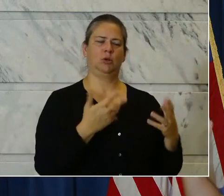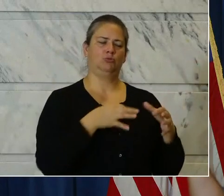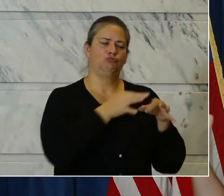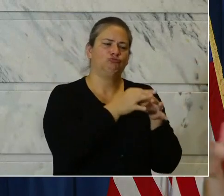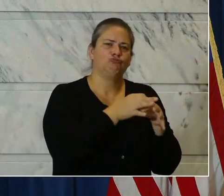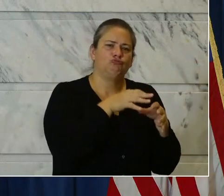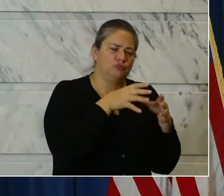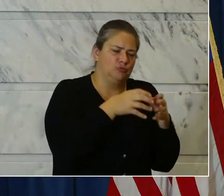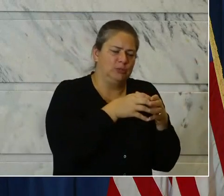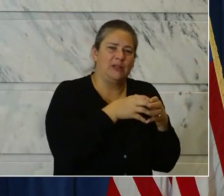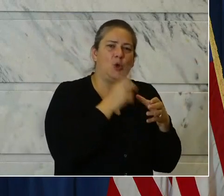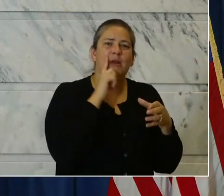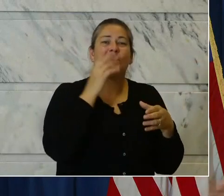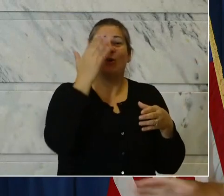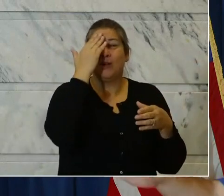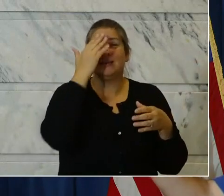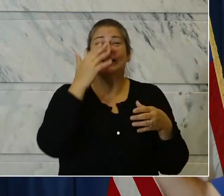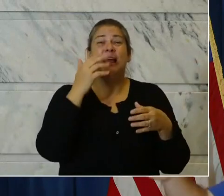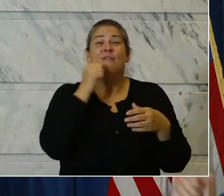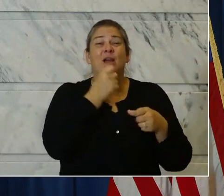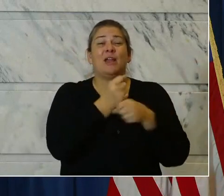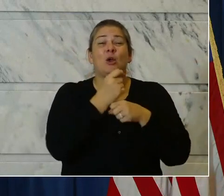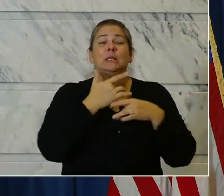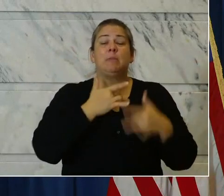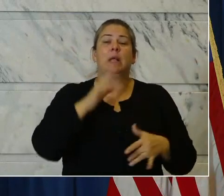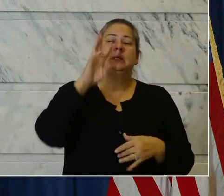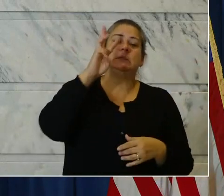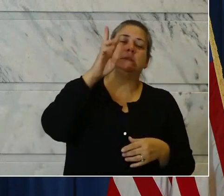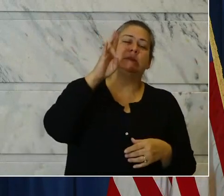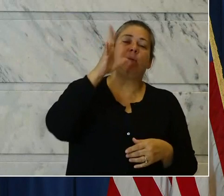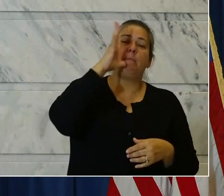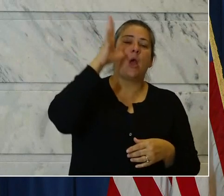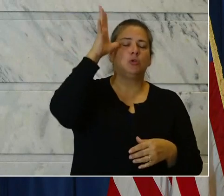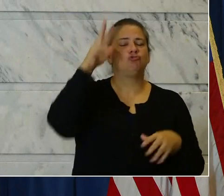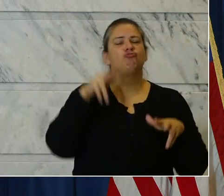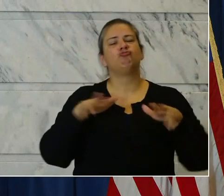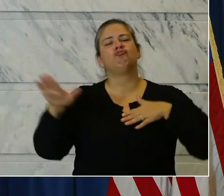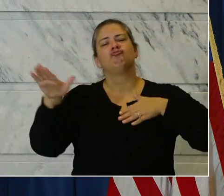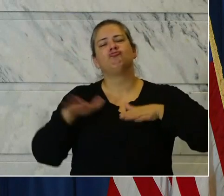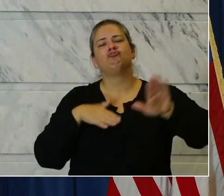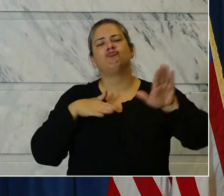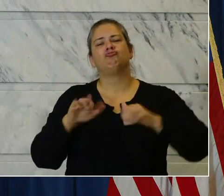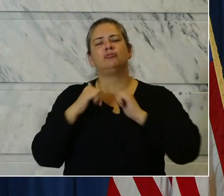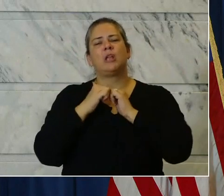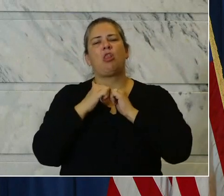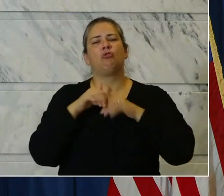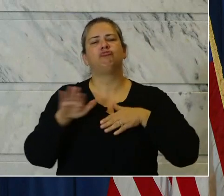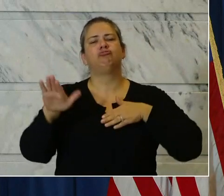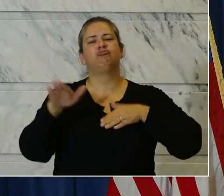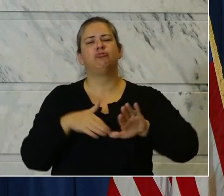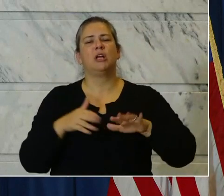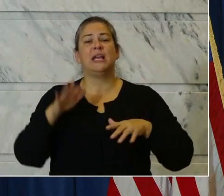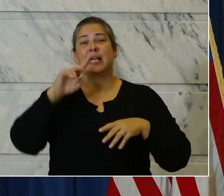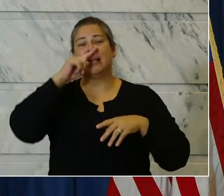I'VE ENJOYED THE PASS AND EVERYONE DOES IT'S SIX OR SEVEN EIGHT OR NINE PARENTS WALKING THE KIDS ARE RUNNING